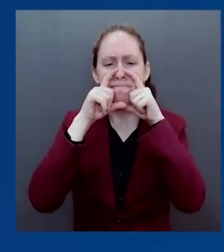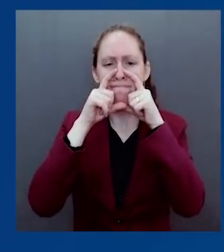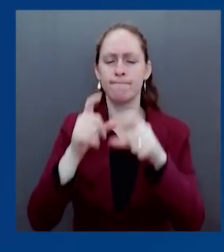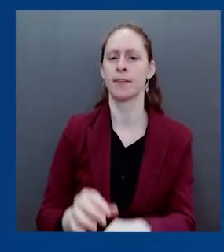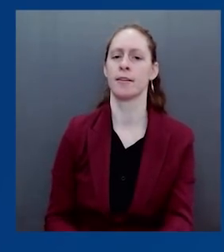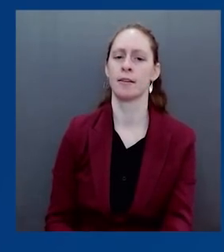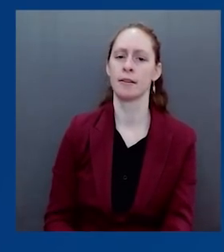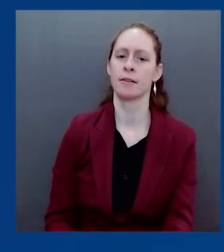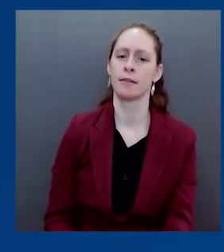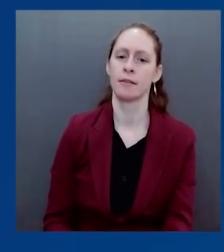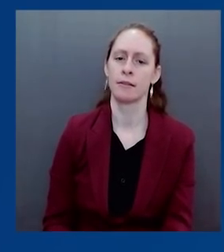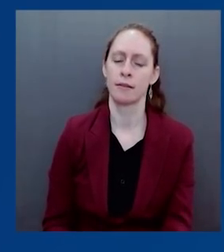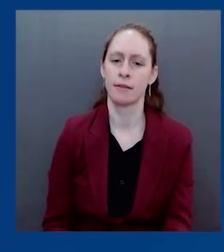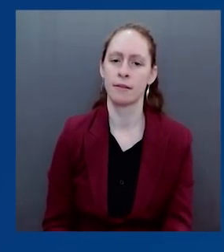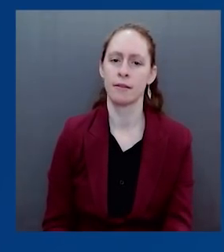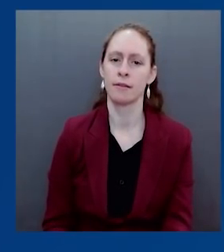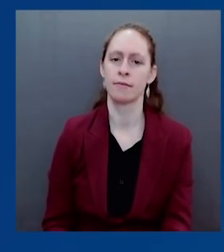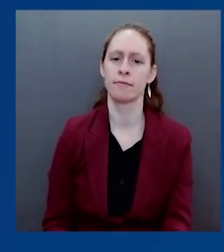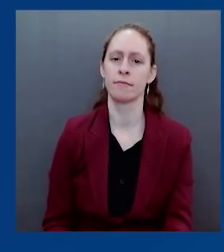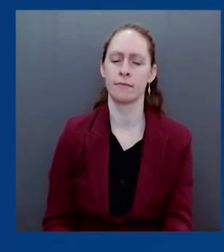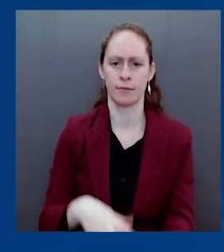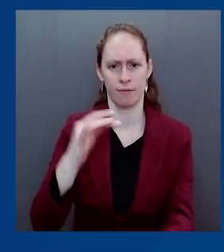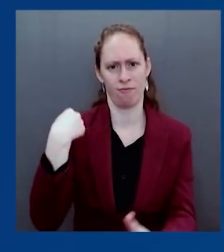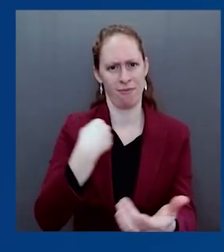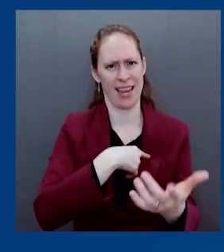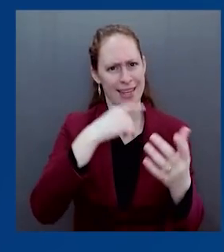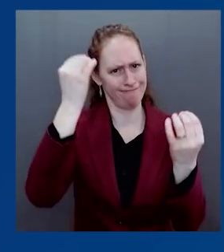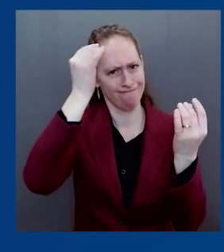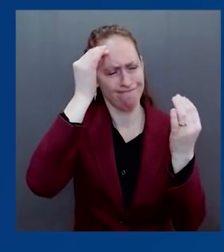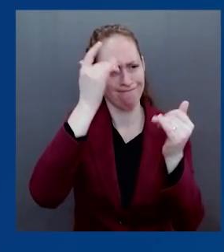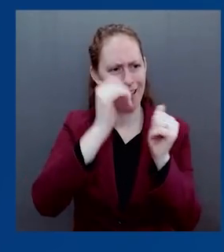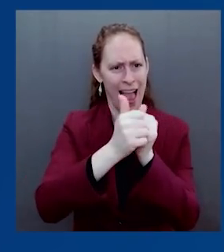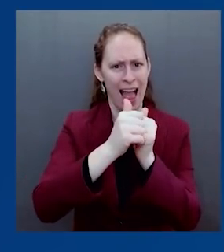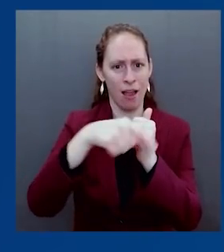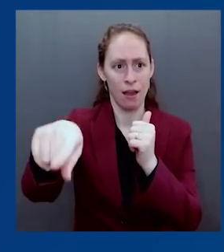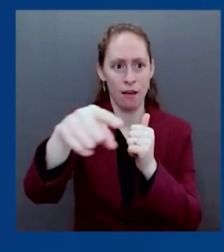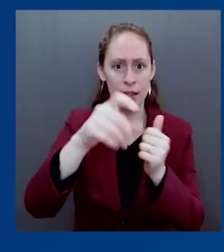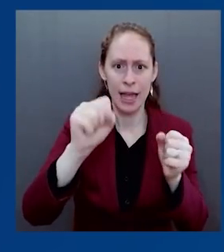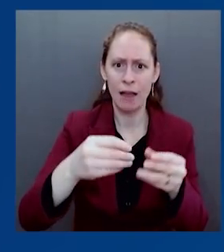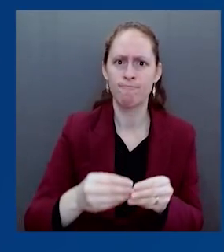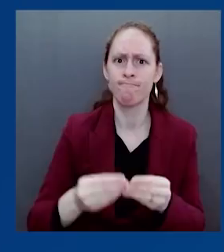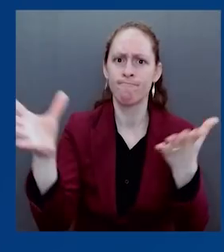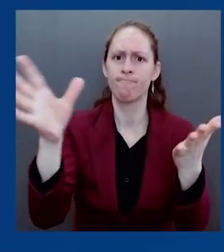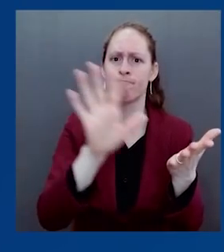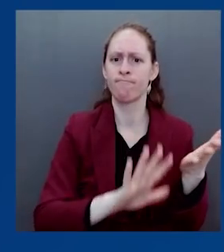and we'll continue to follow the science here. The CDC is in the lead, but this is an act --